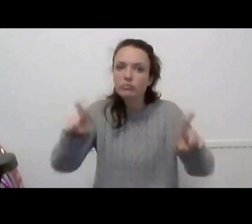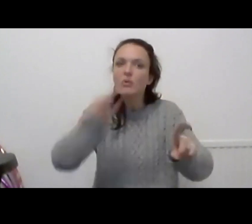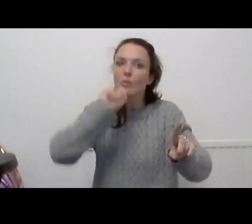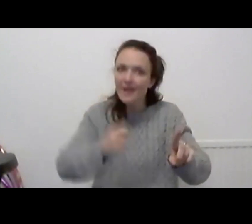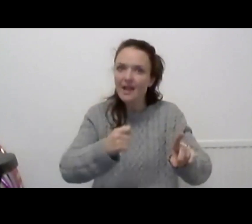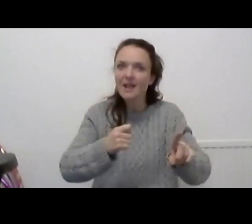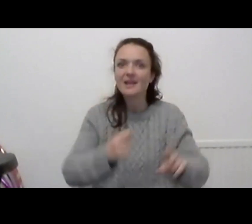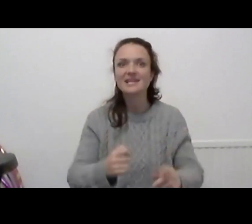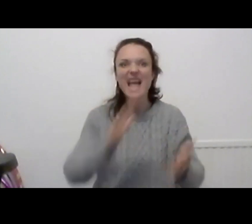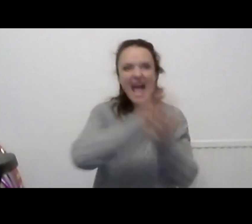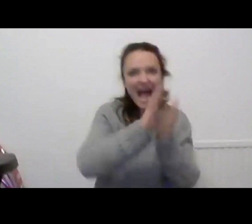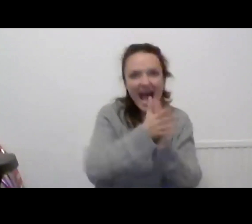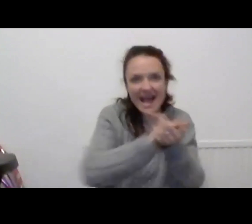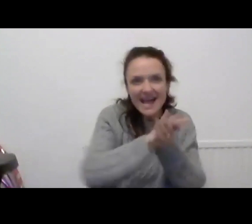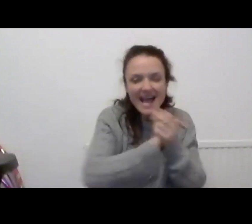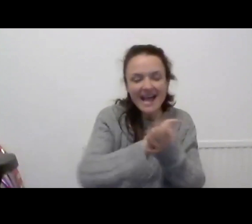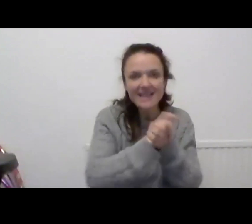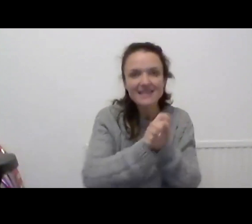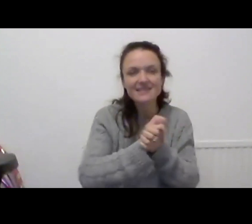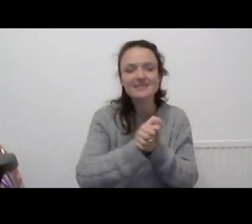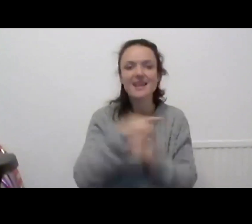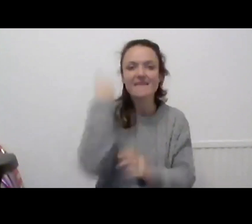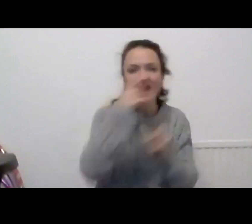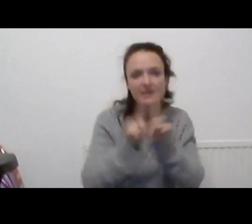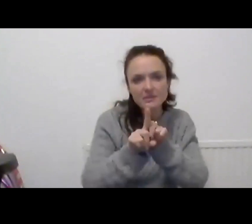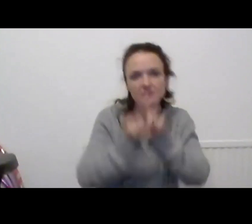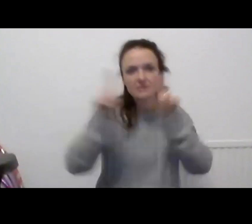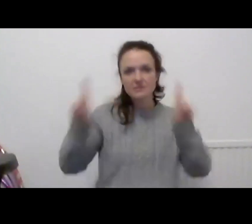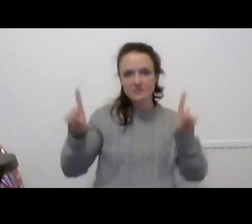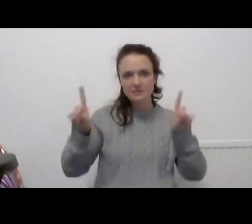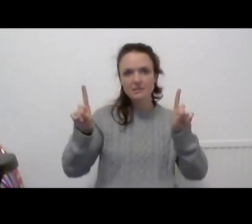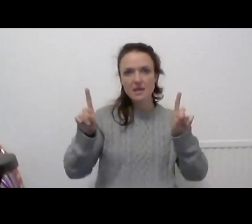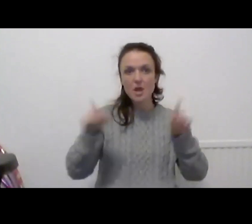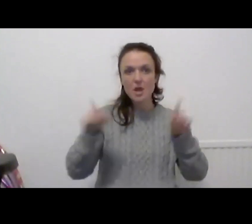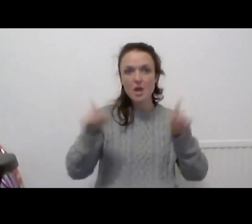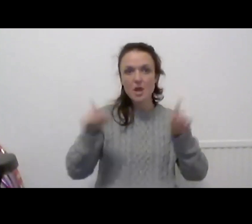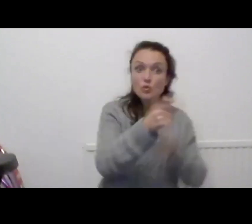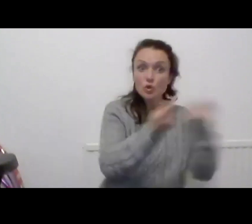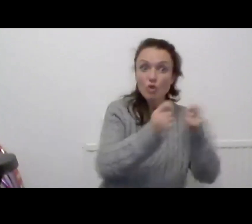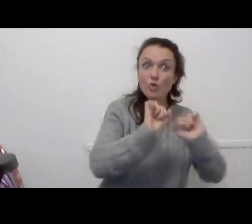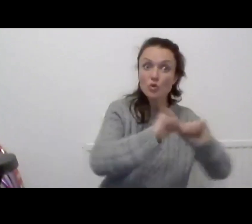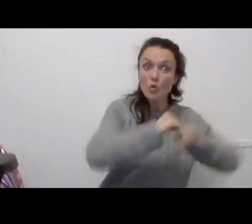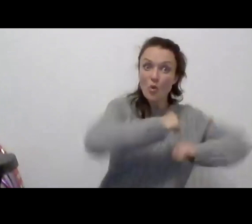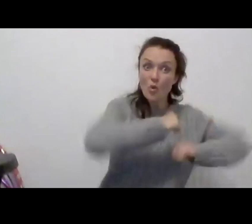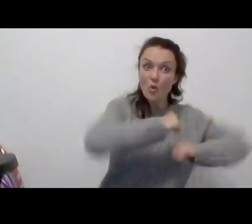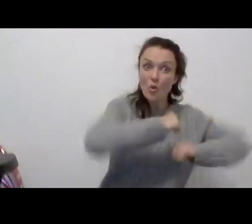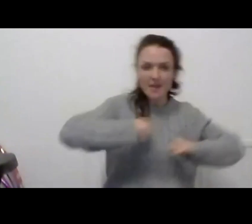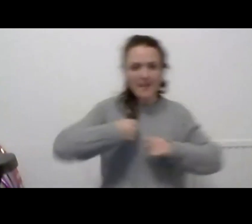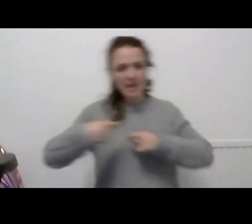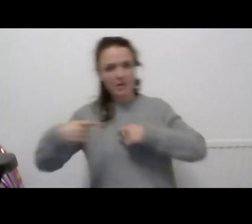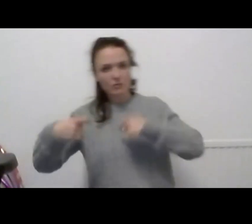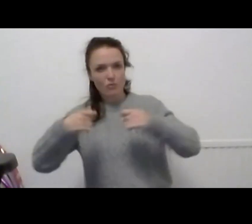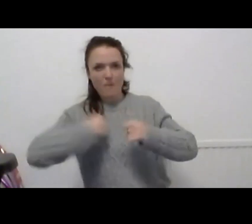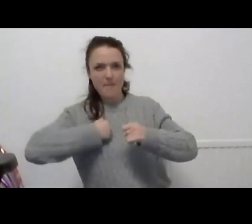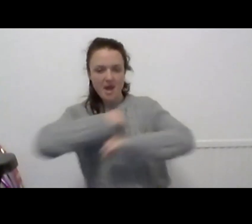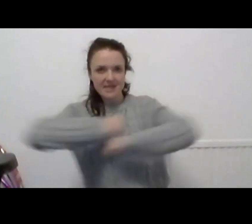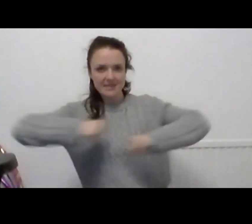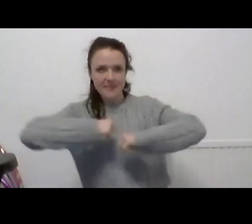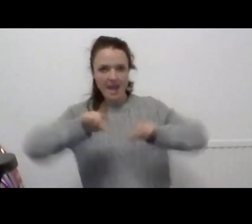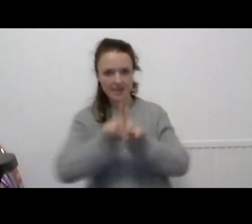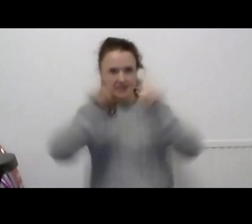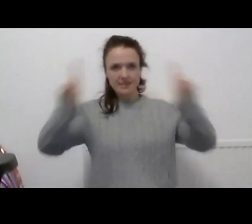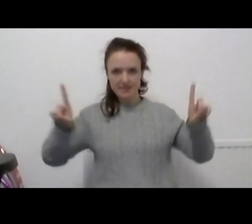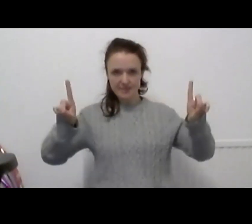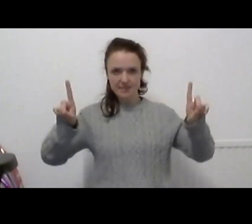face space, you control your space. I'll control mine. And together everyone. Let's control COVID.